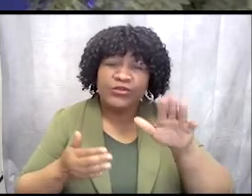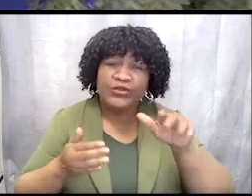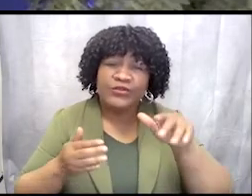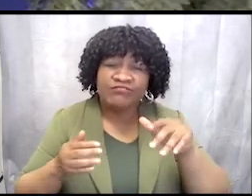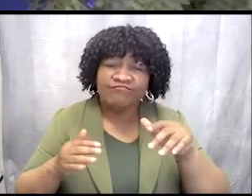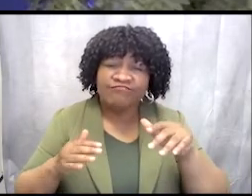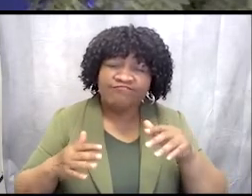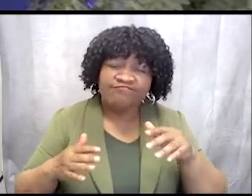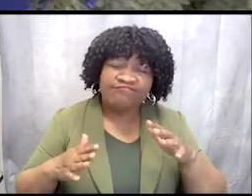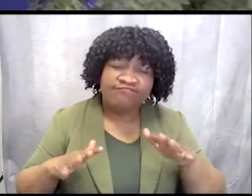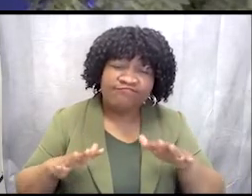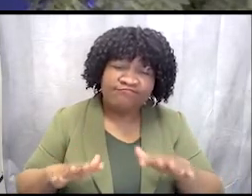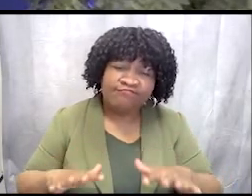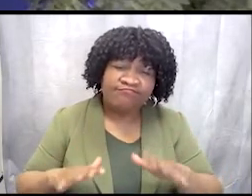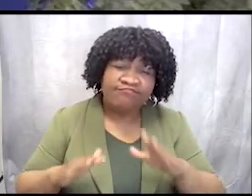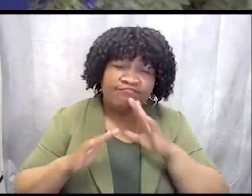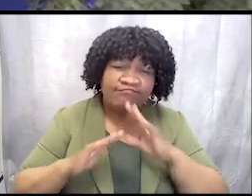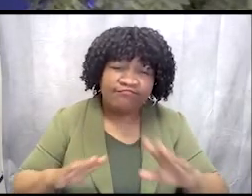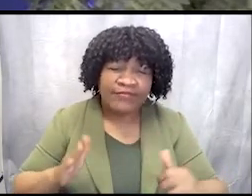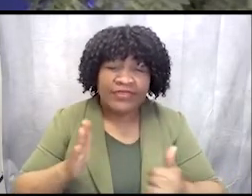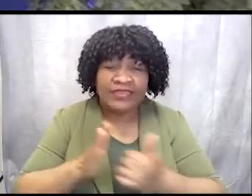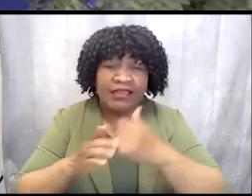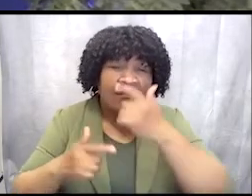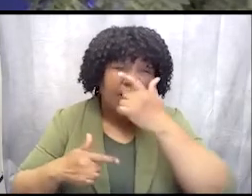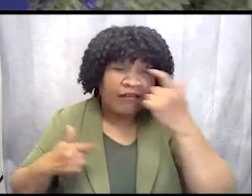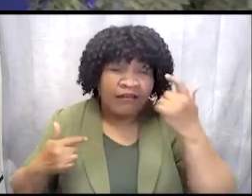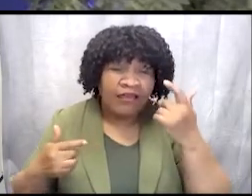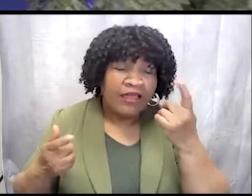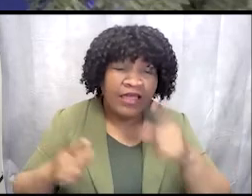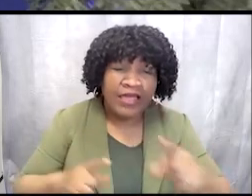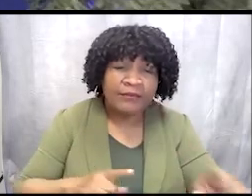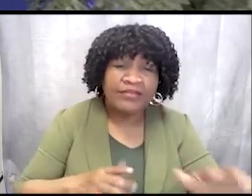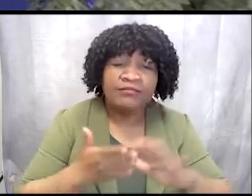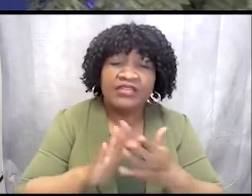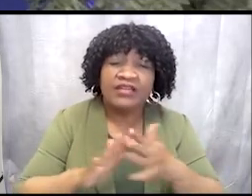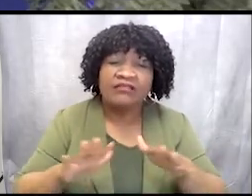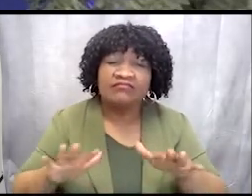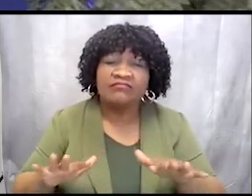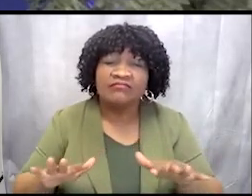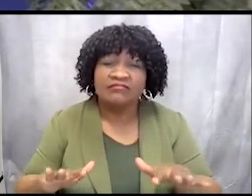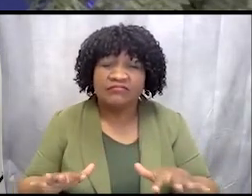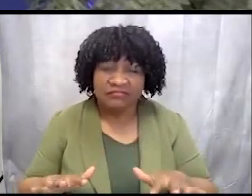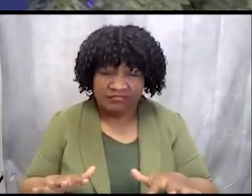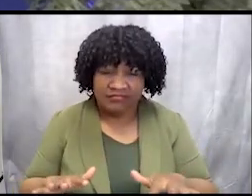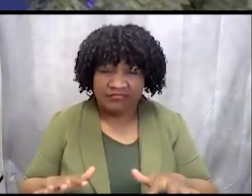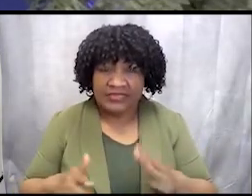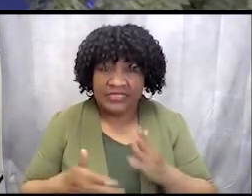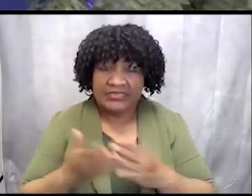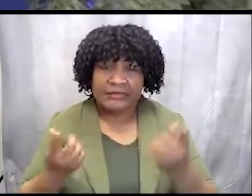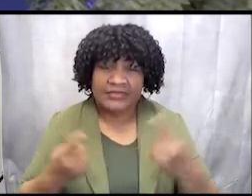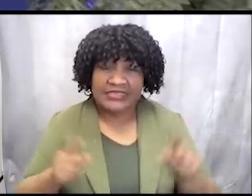as you face adversity and challenge along the way. Some of our most successful business folks